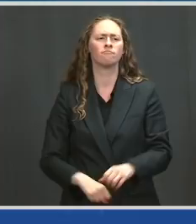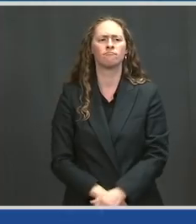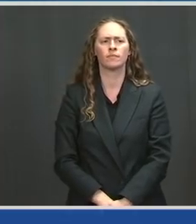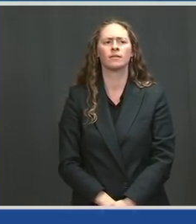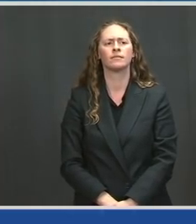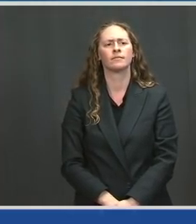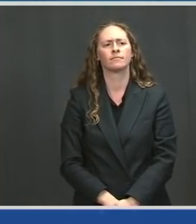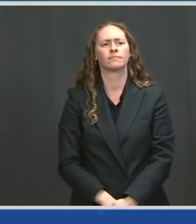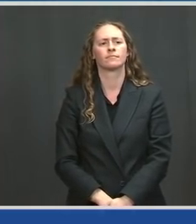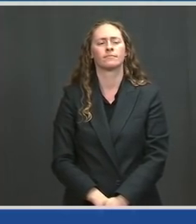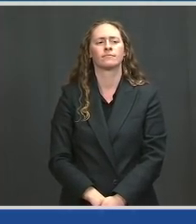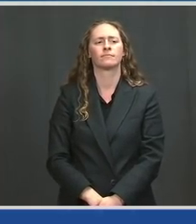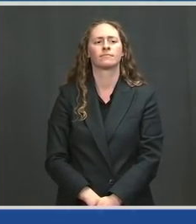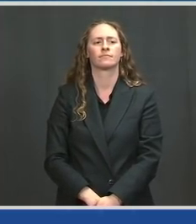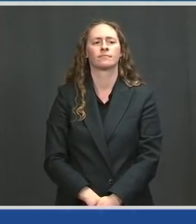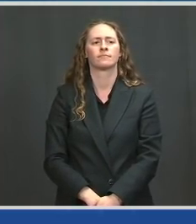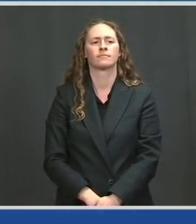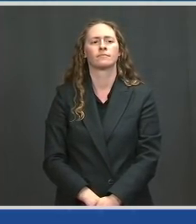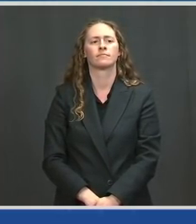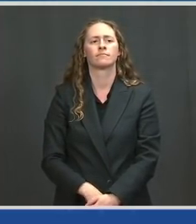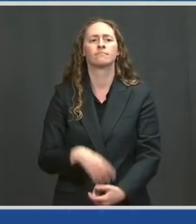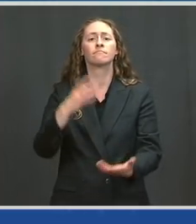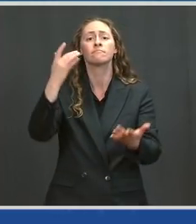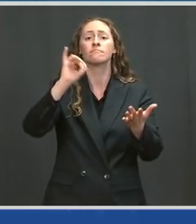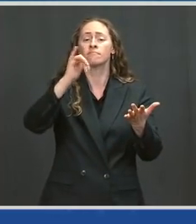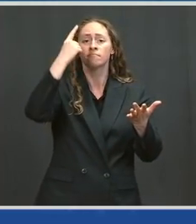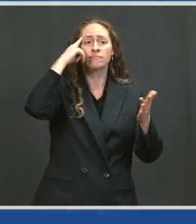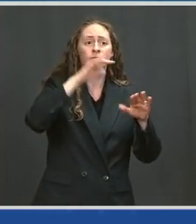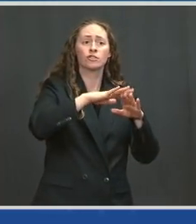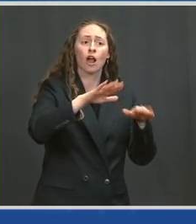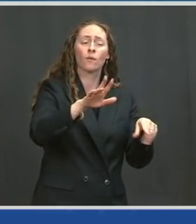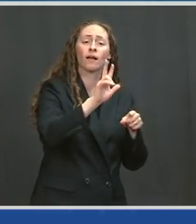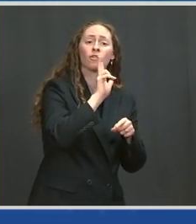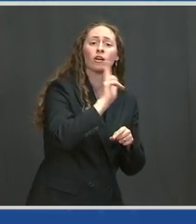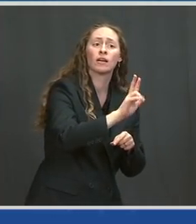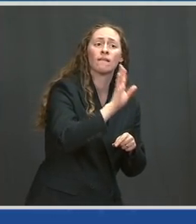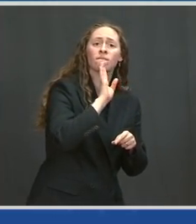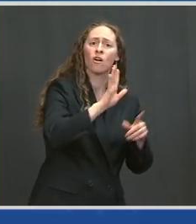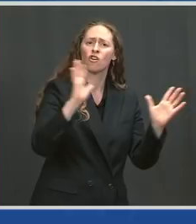three and four years old access to school. Not daycare, school.